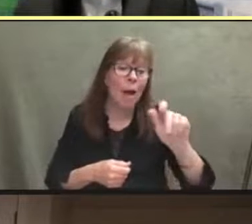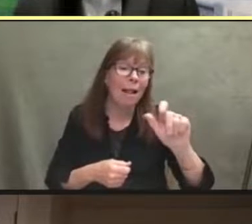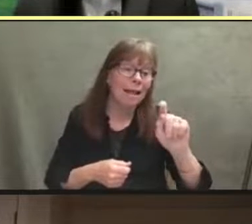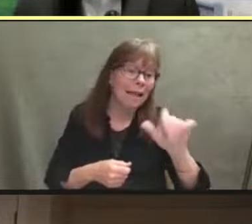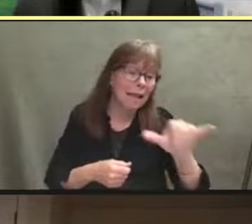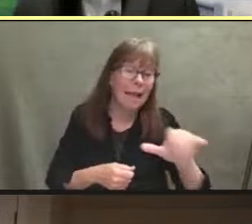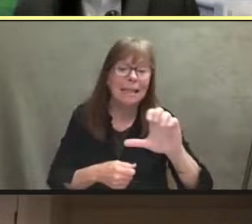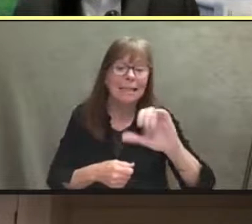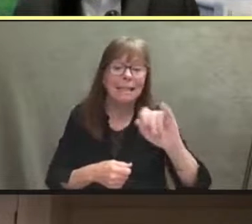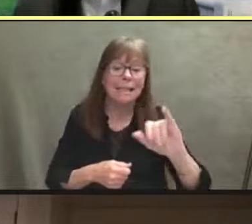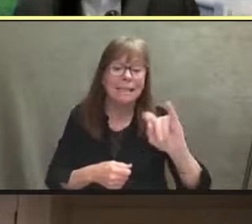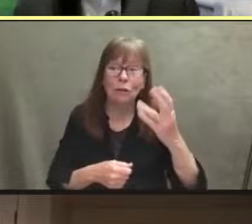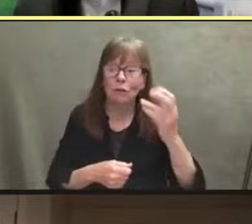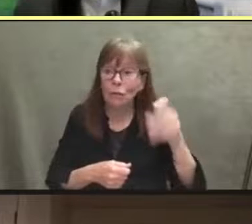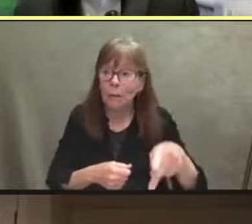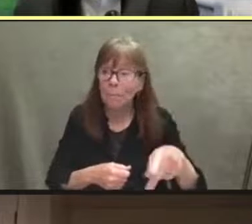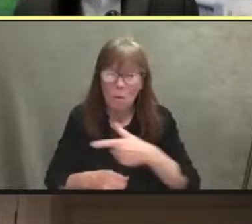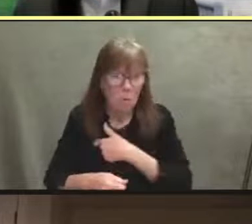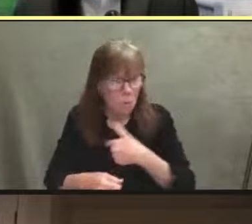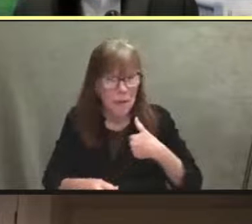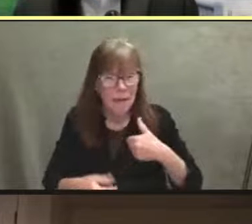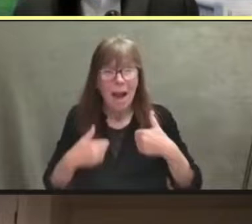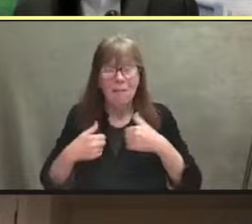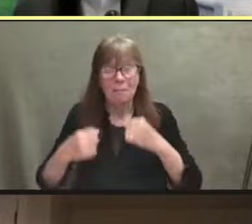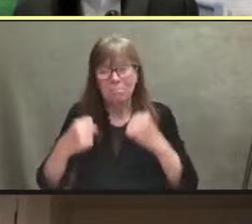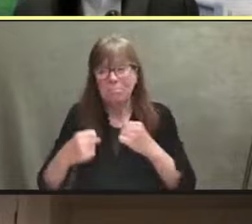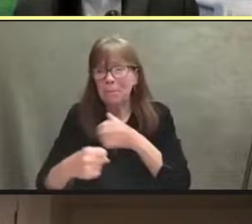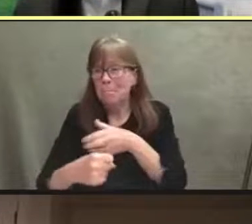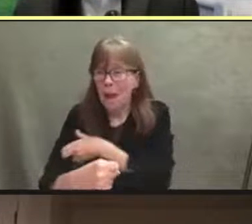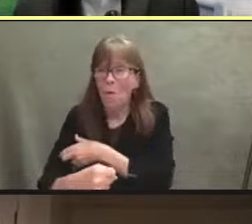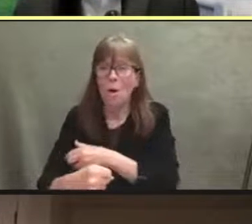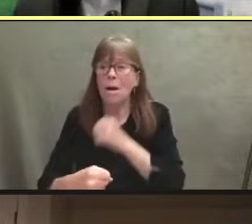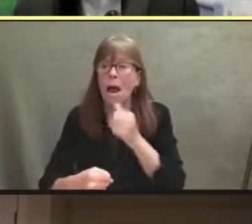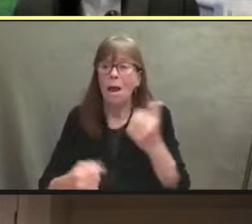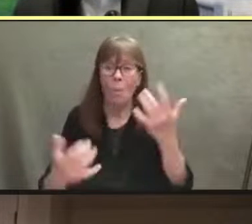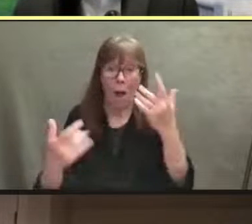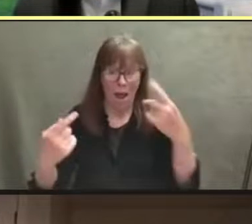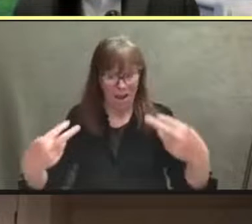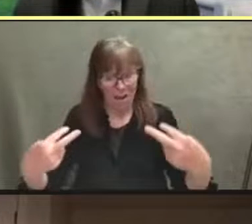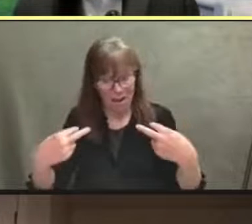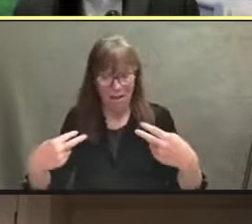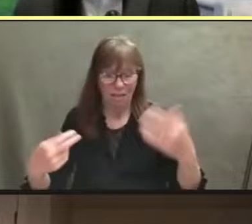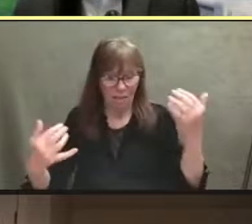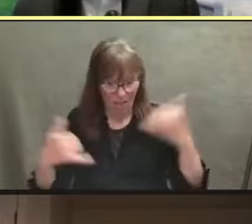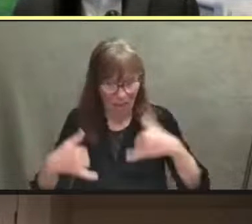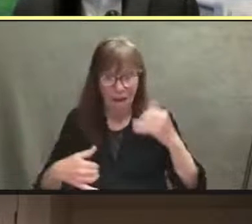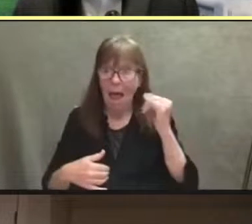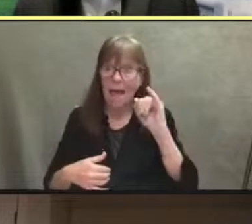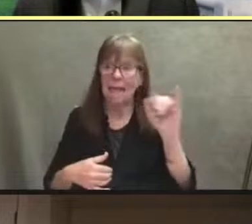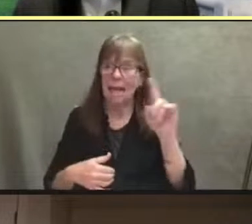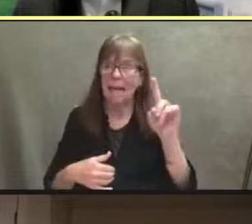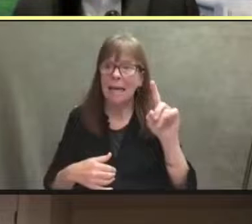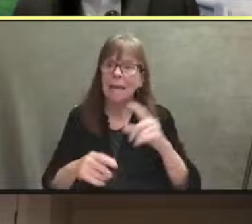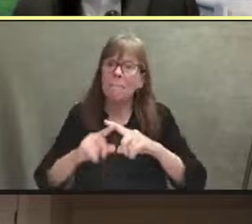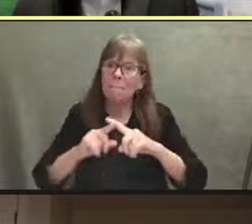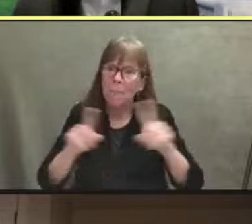not despite the complexities of our identities, but because of them. Only universal, collective